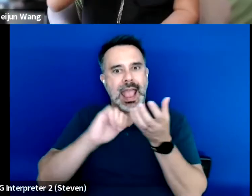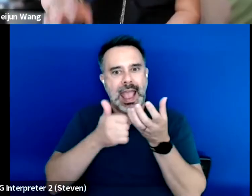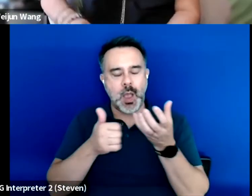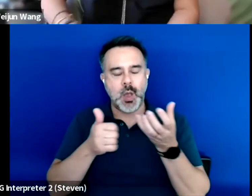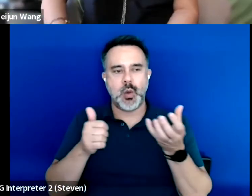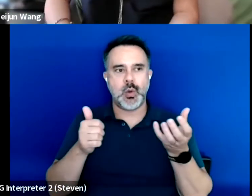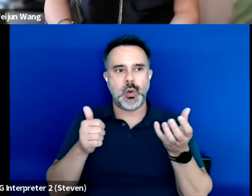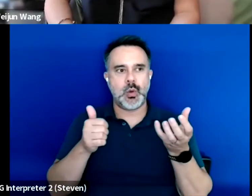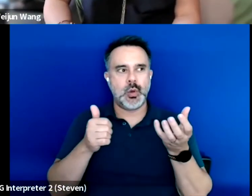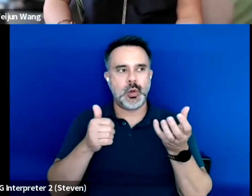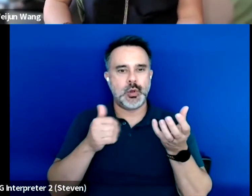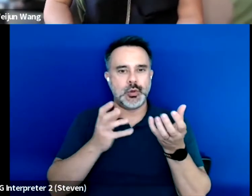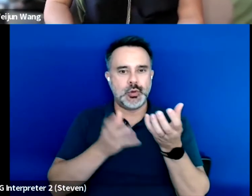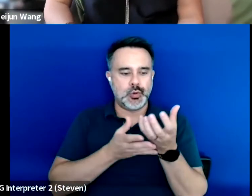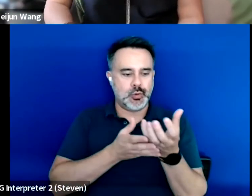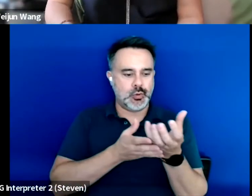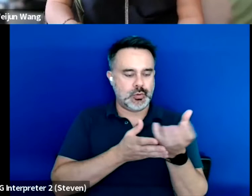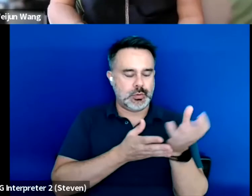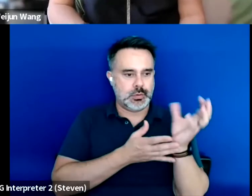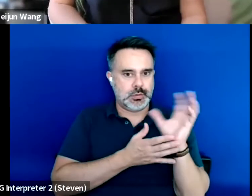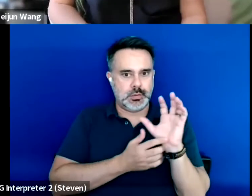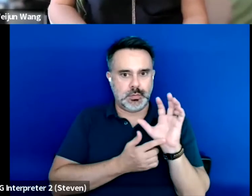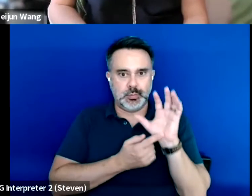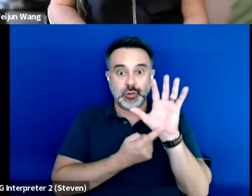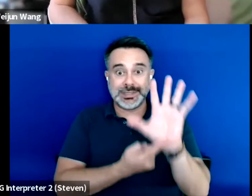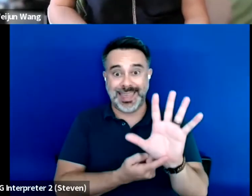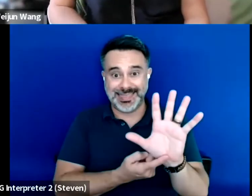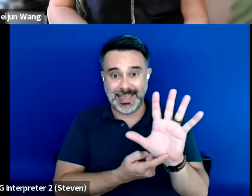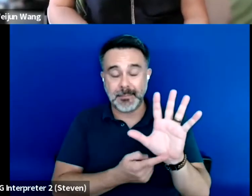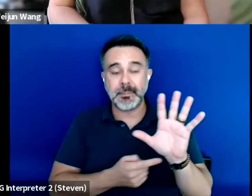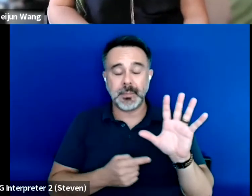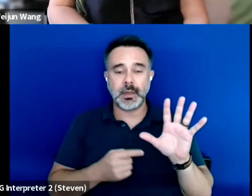kind of, the goals of your writing. That was a long question.